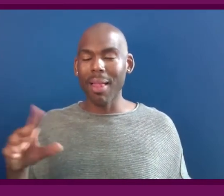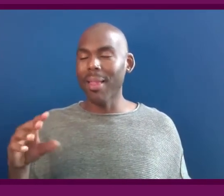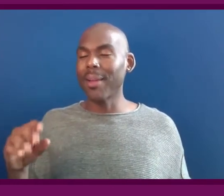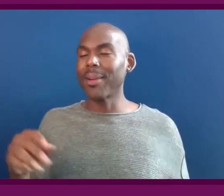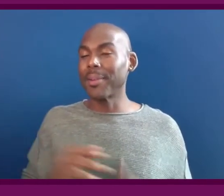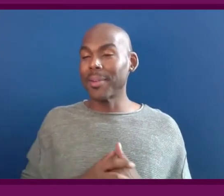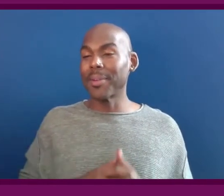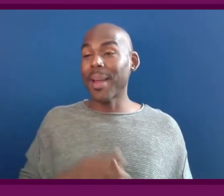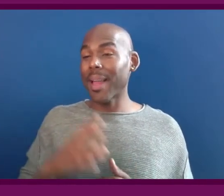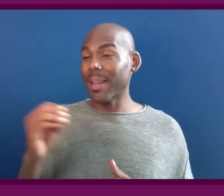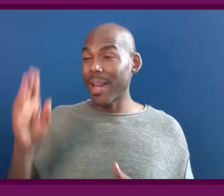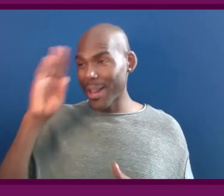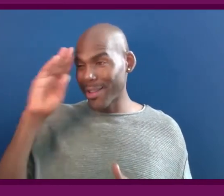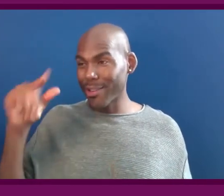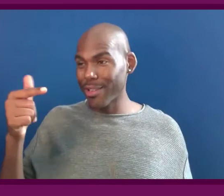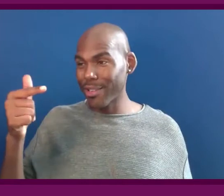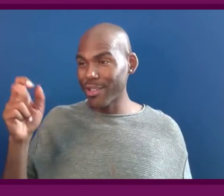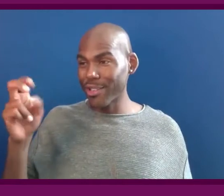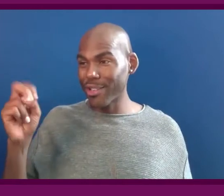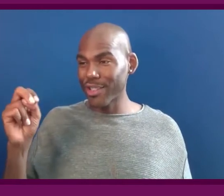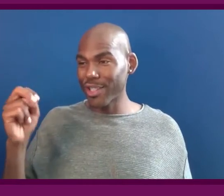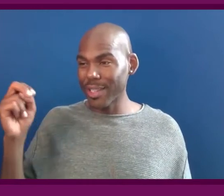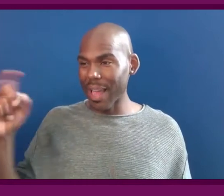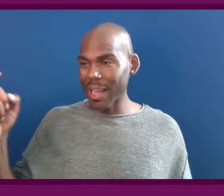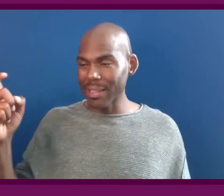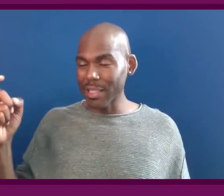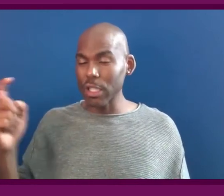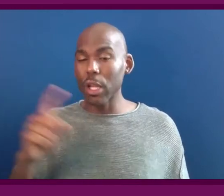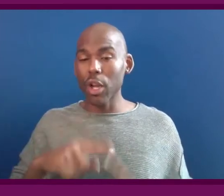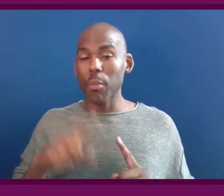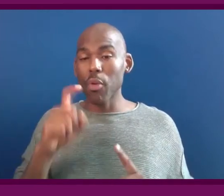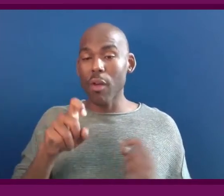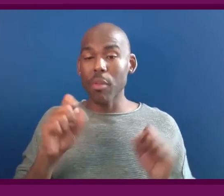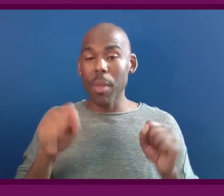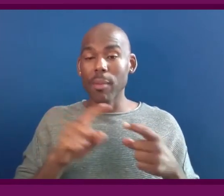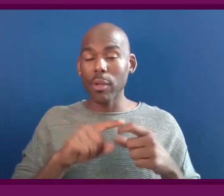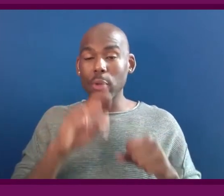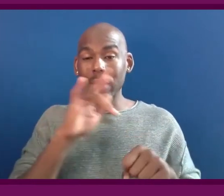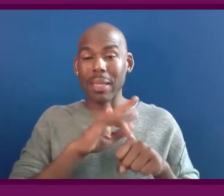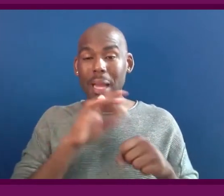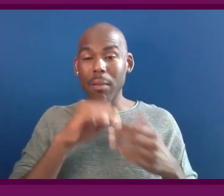Kamilah Martin-Proctor: Yes. But I think you guys have to be able to tap into your power.